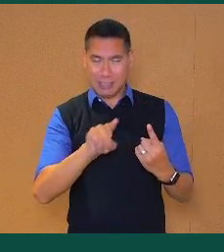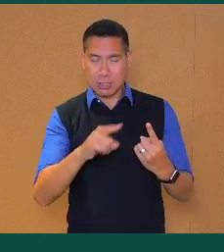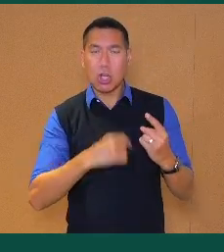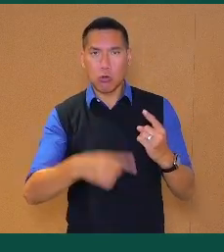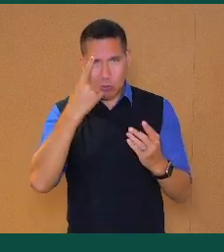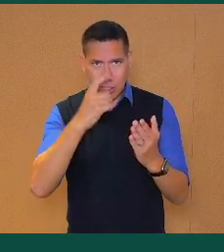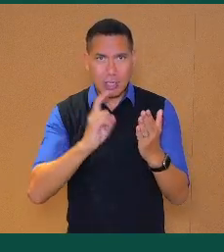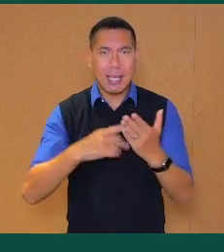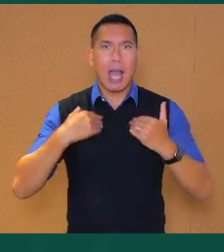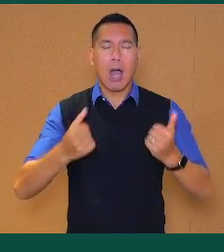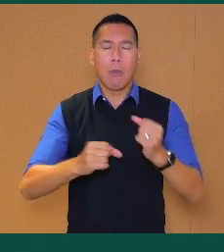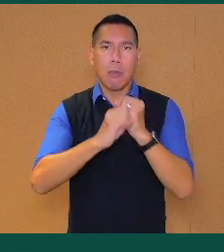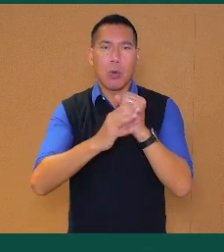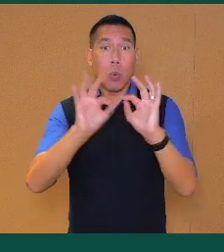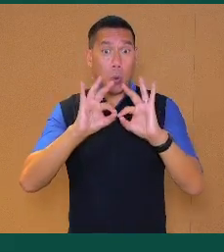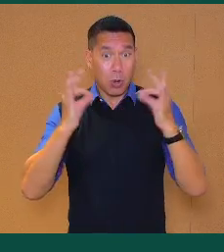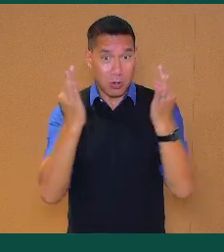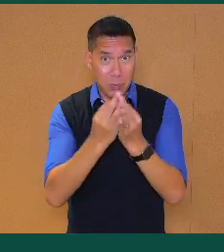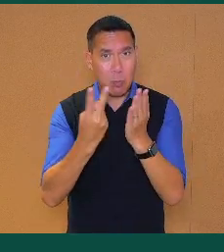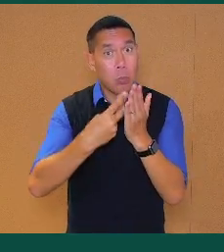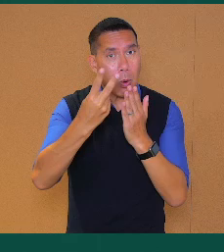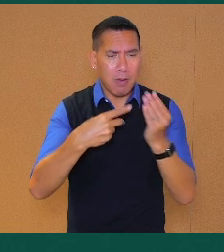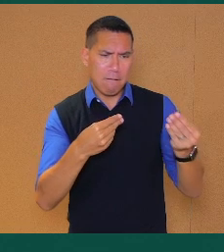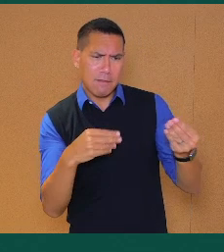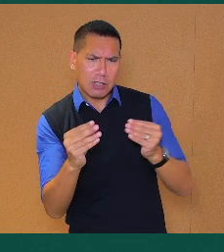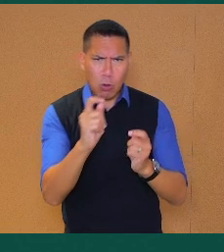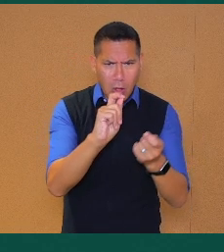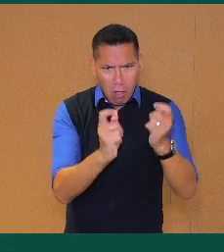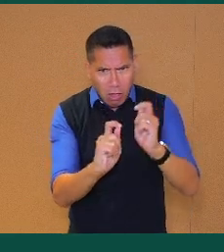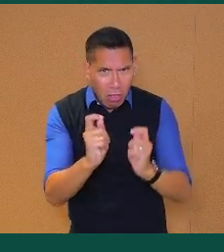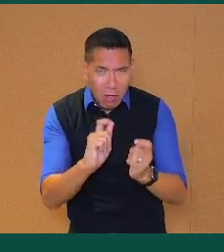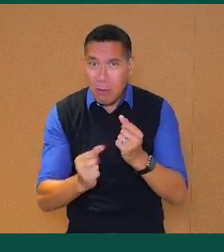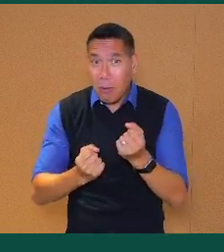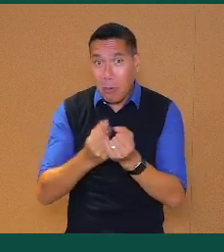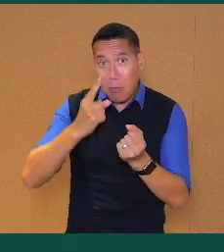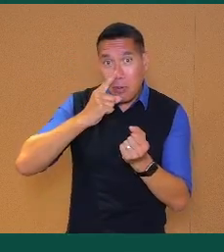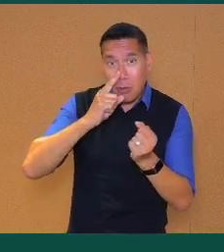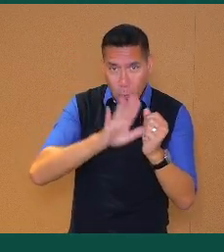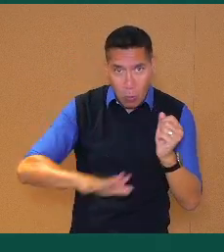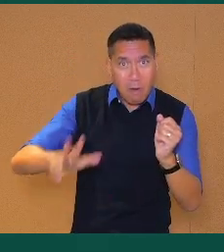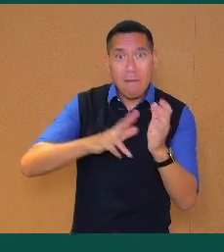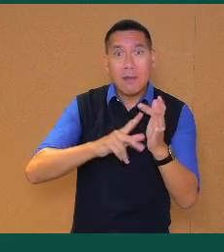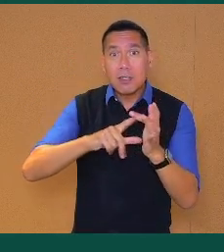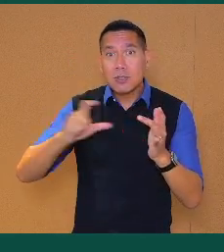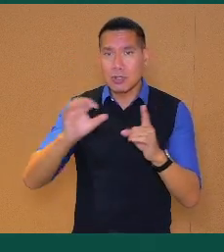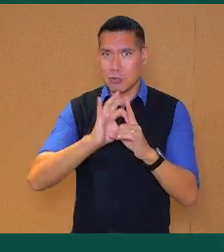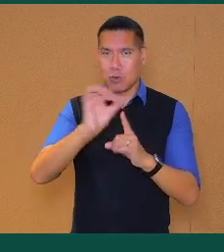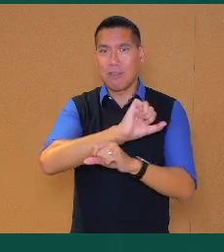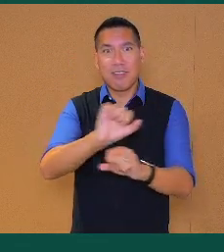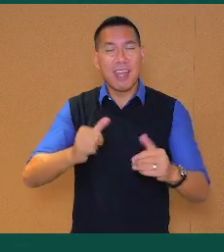program that was able to be flexible and innovative in supporting people across the state to improve their health